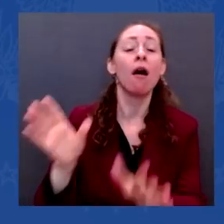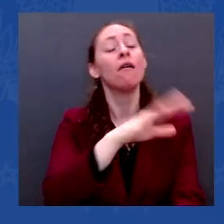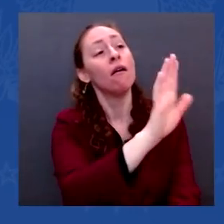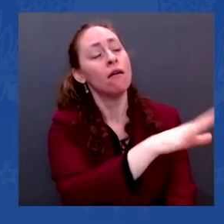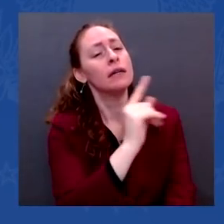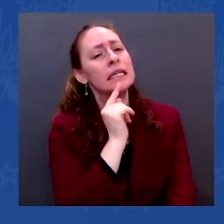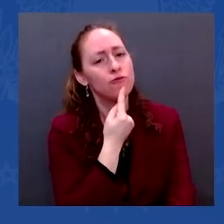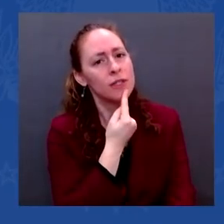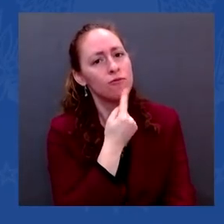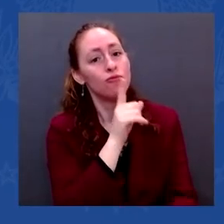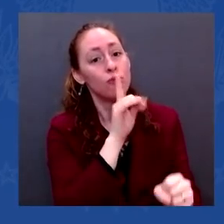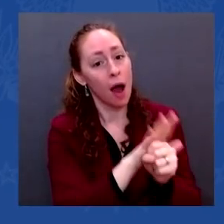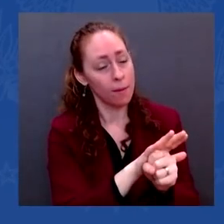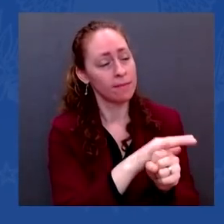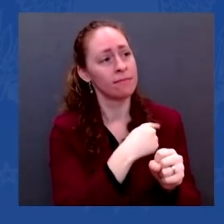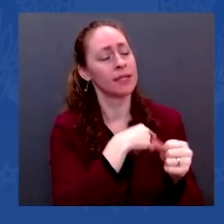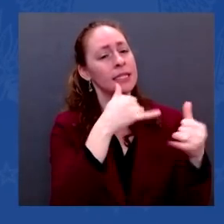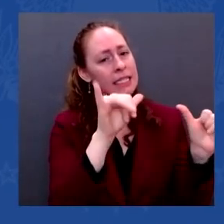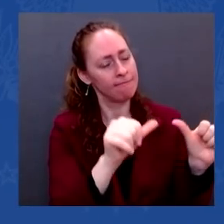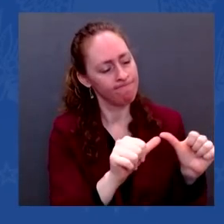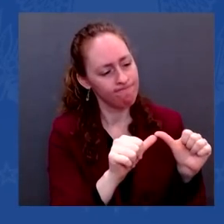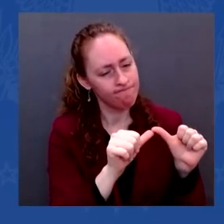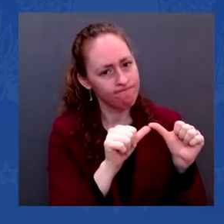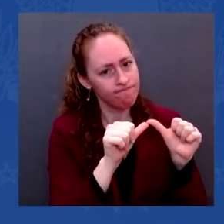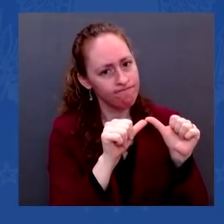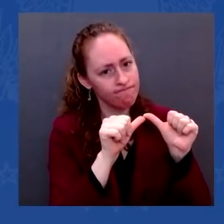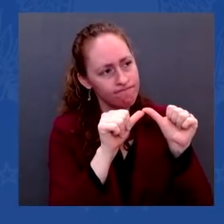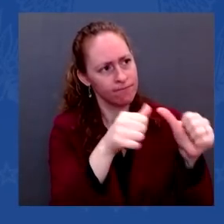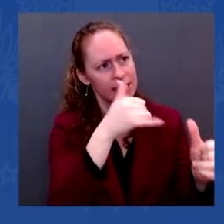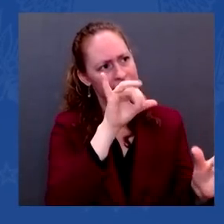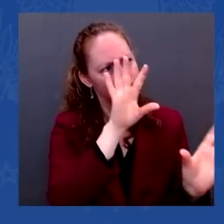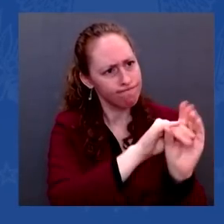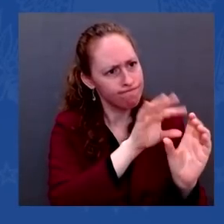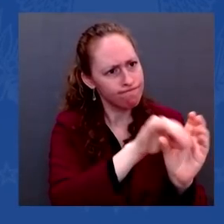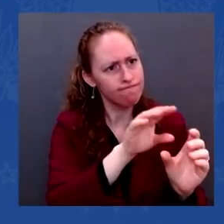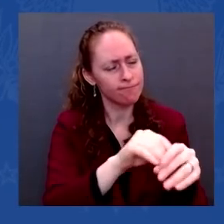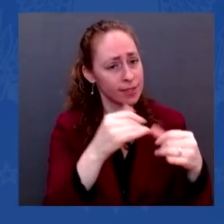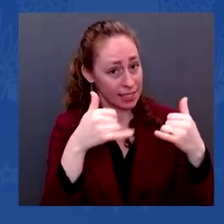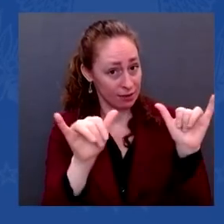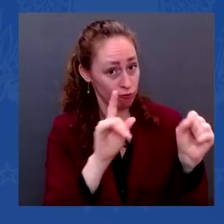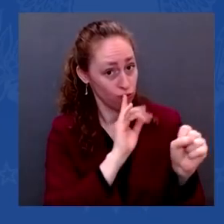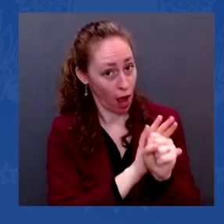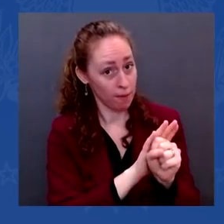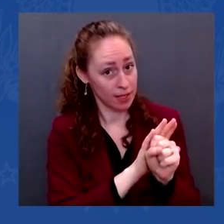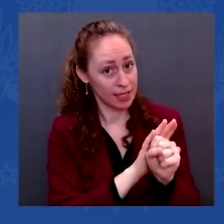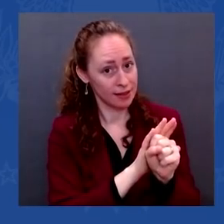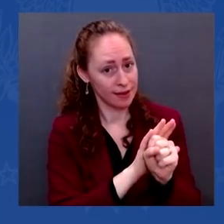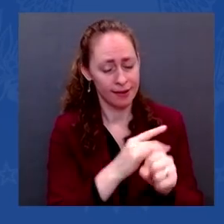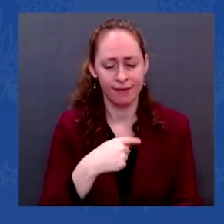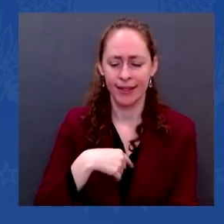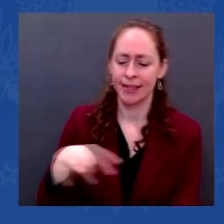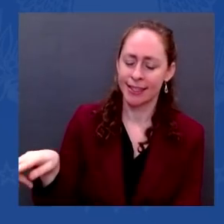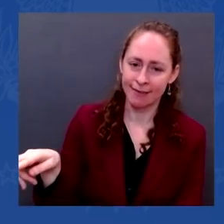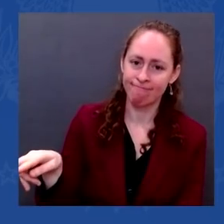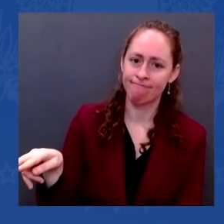Because he knew, like a lot of you -- what you've been through -- the first instinct is you just want to curl up in a ball and just leave,